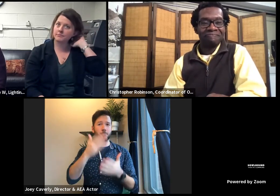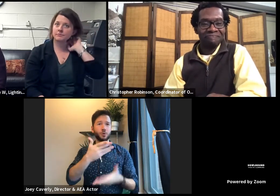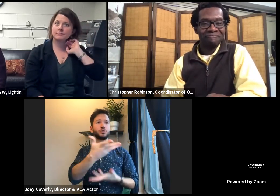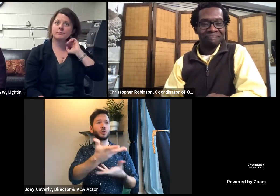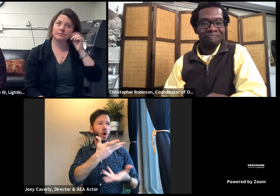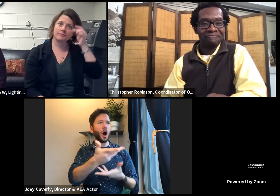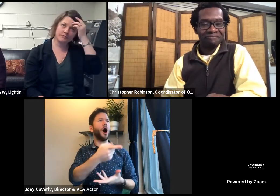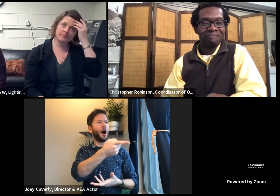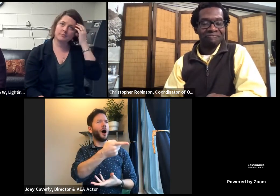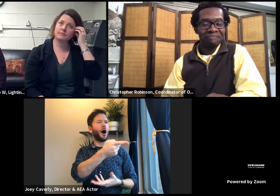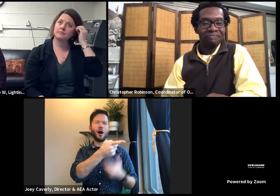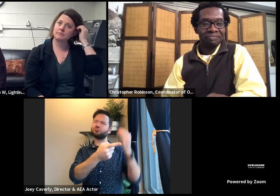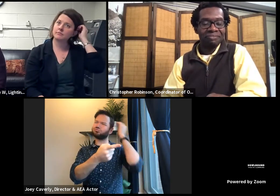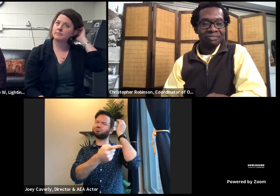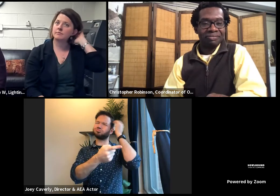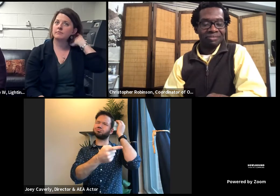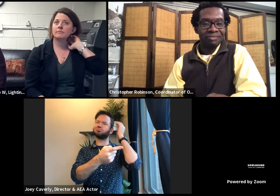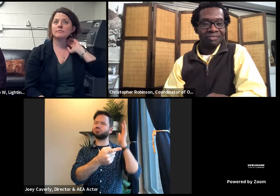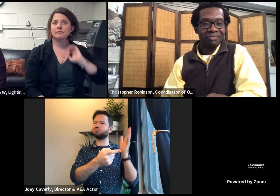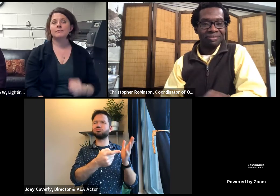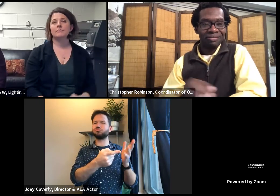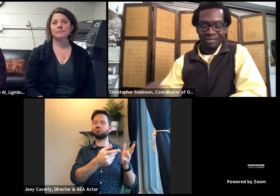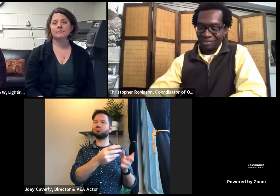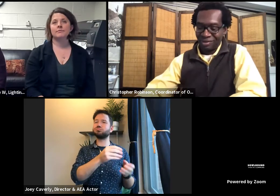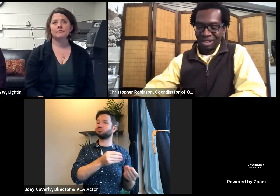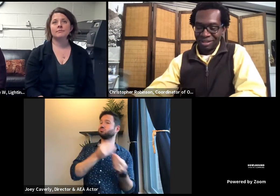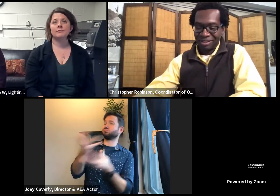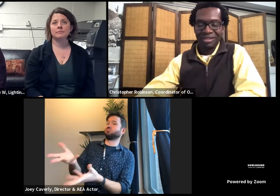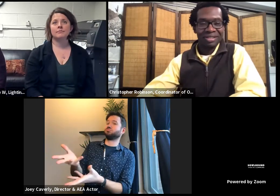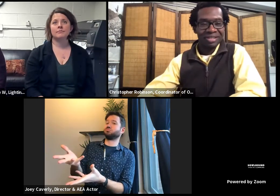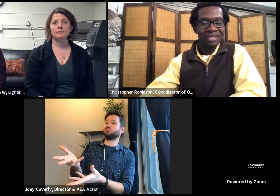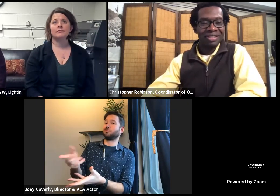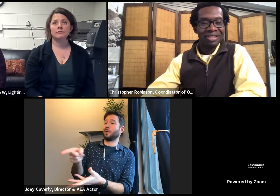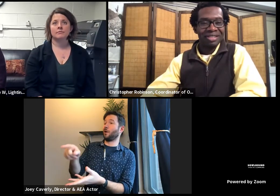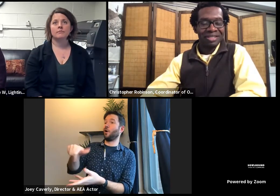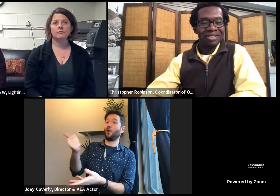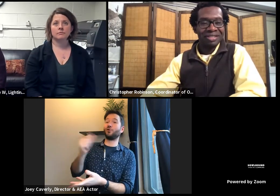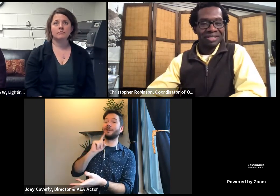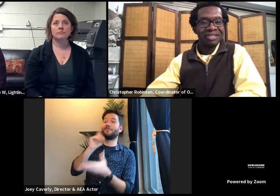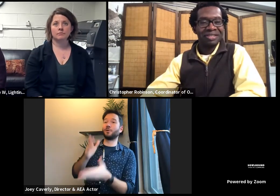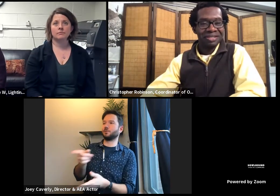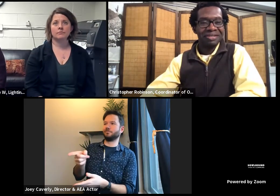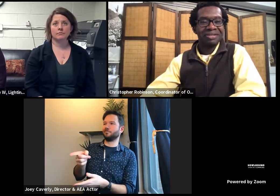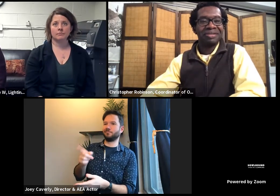And perhaps you've worked a deaf artist, or a technician, or designer before, and you are accustomed to working with them,